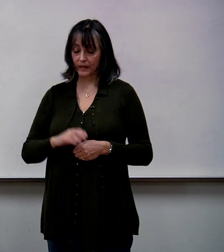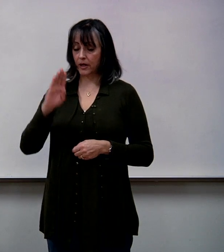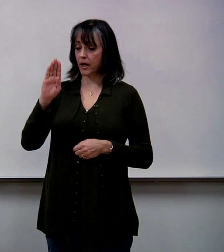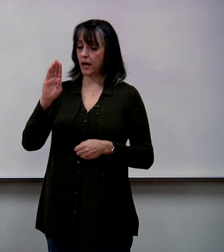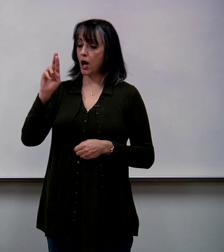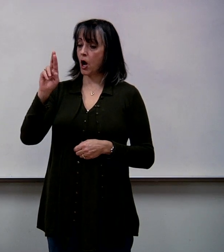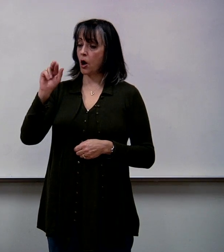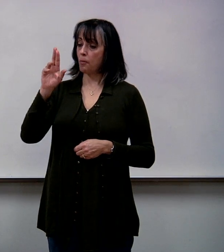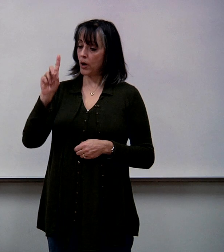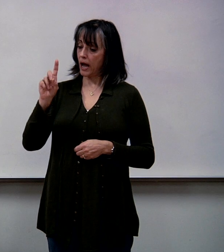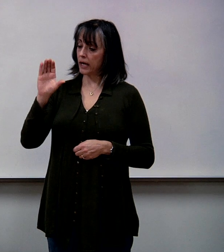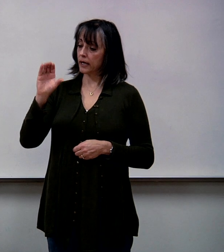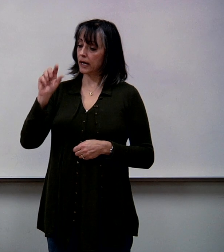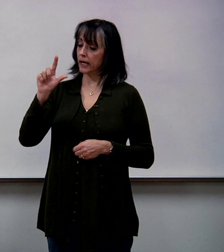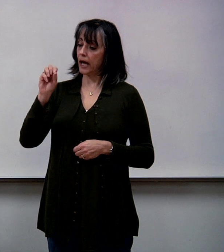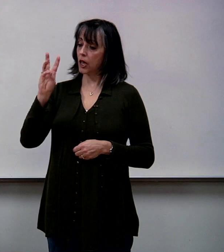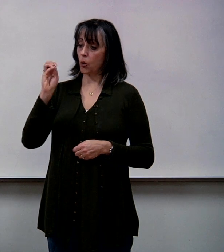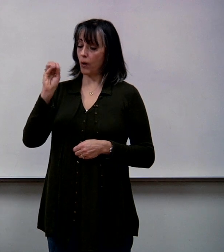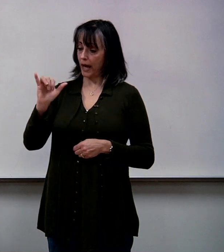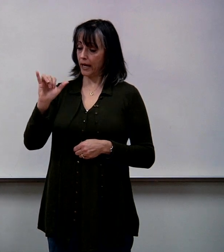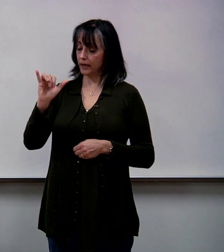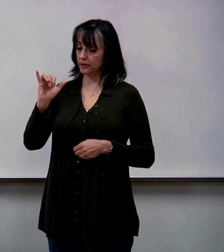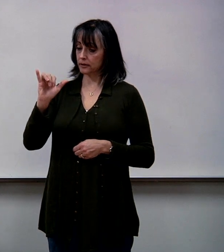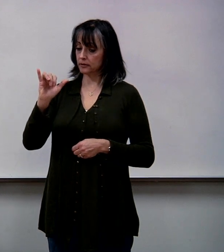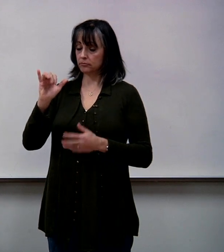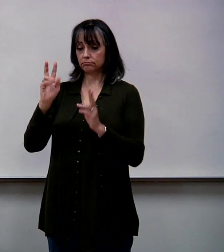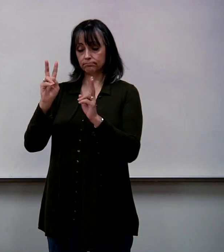the Elections Chairperson for the NTID Student Congress.